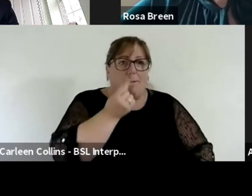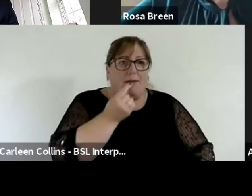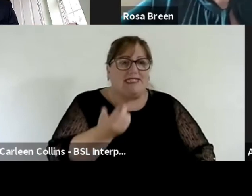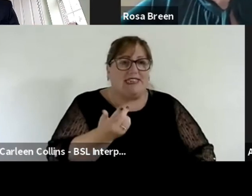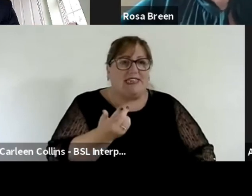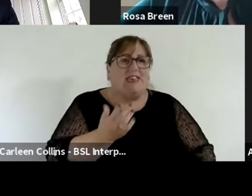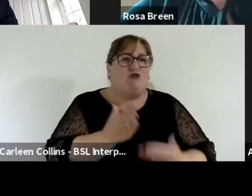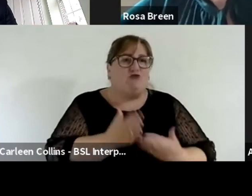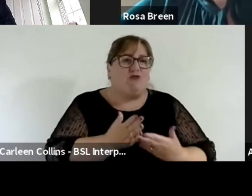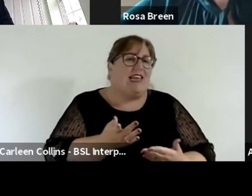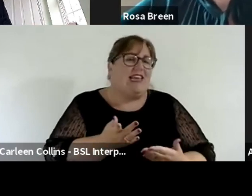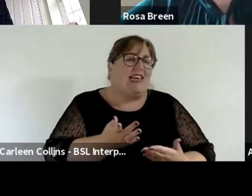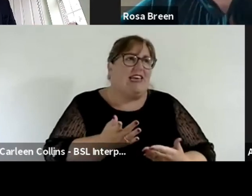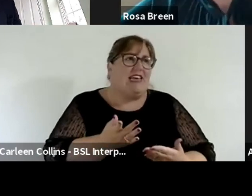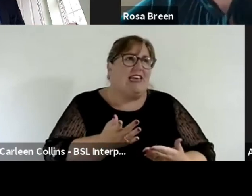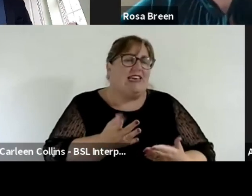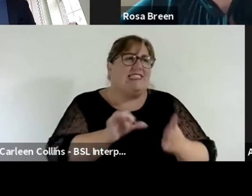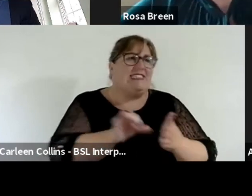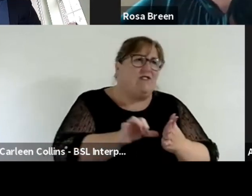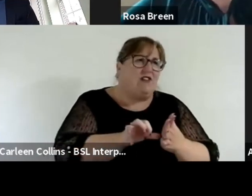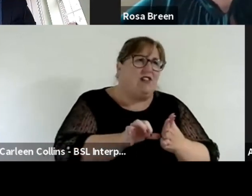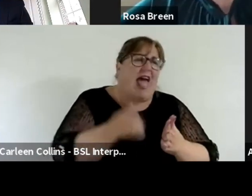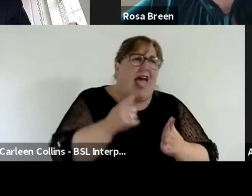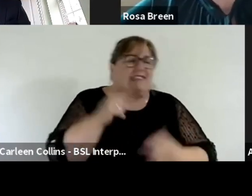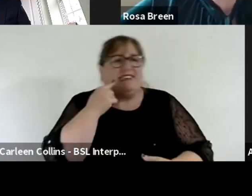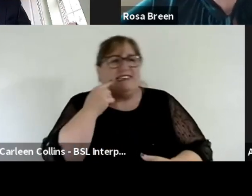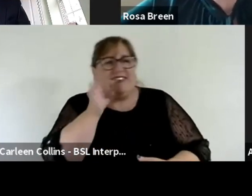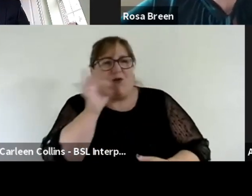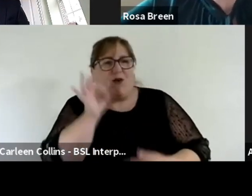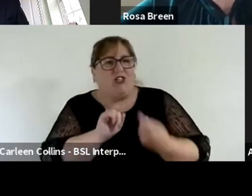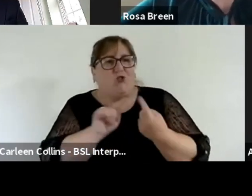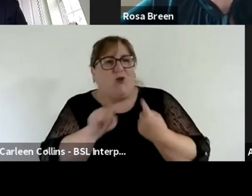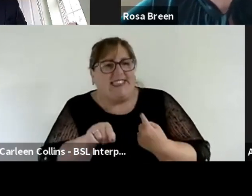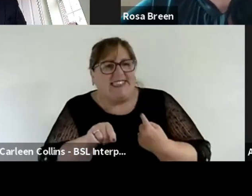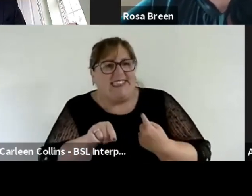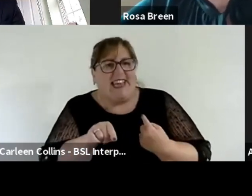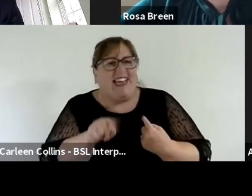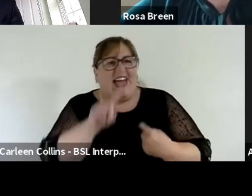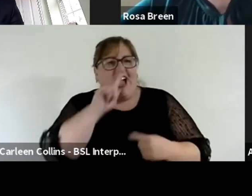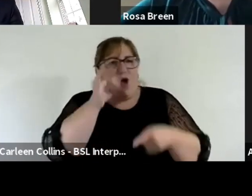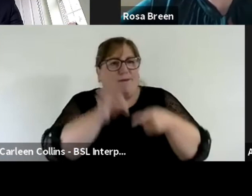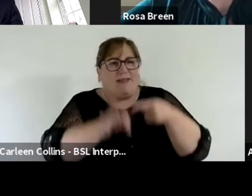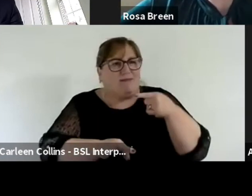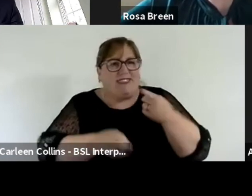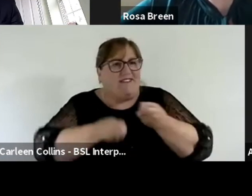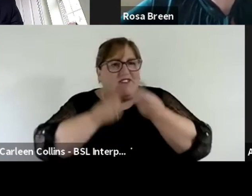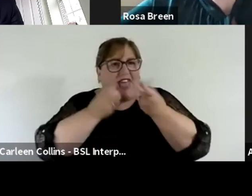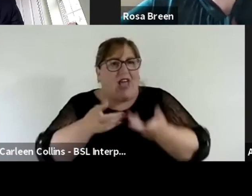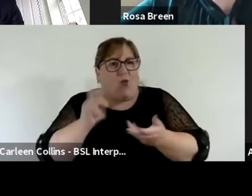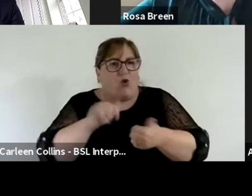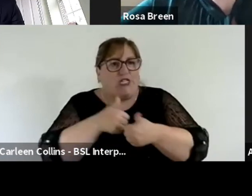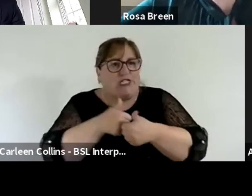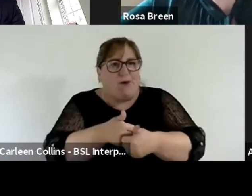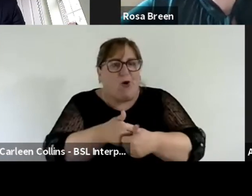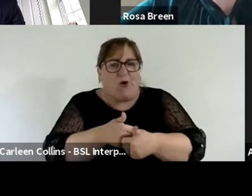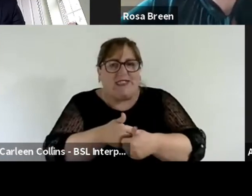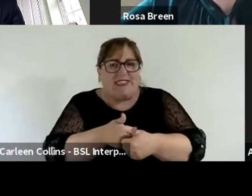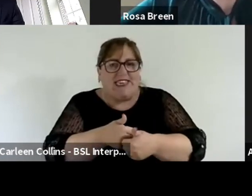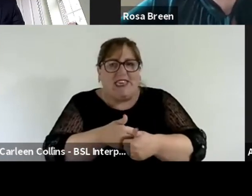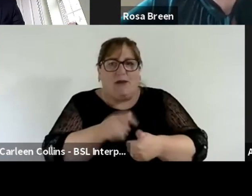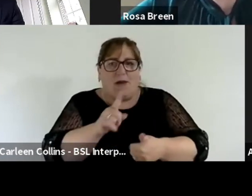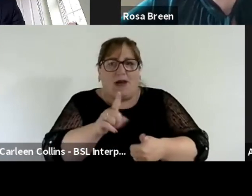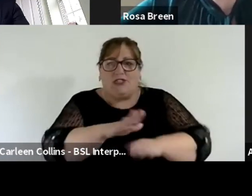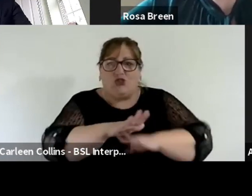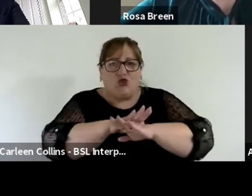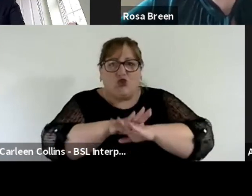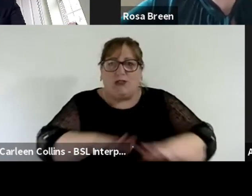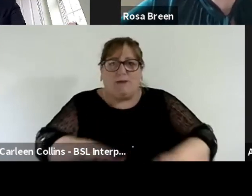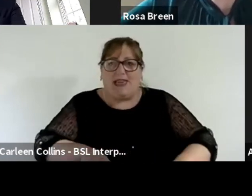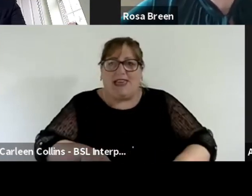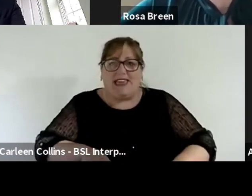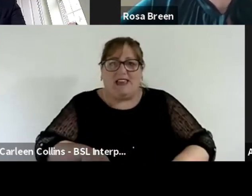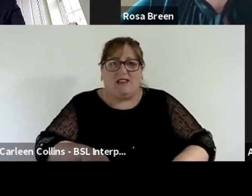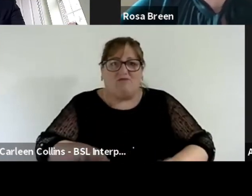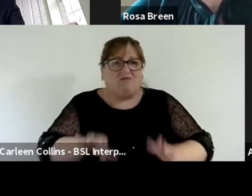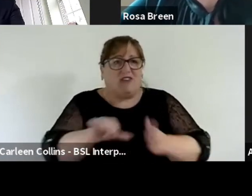without having to worry about any kind of issues that will impact their ability.